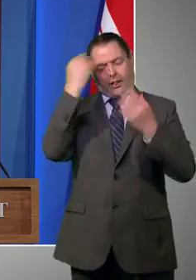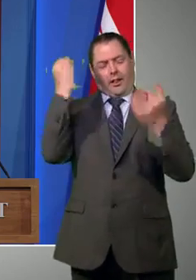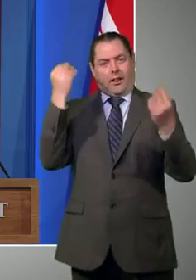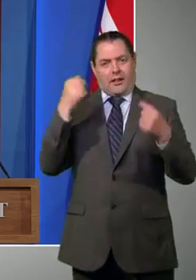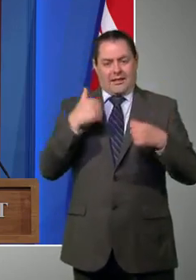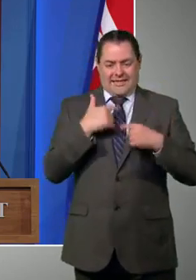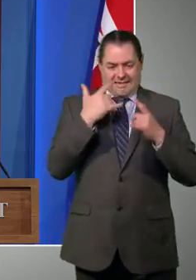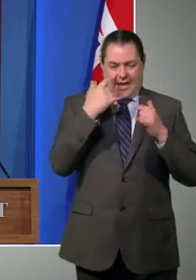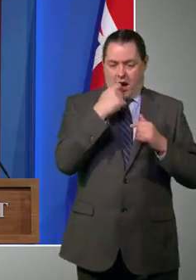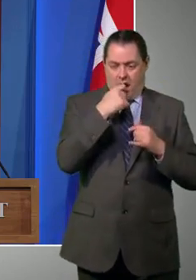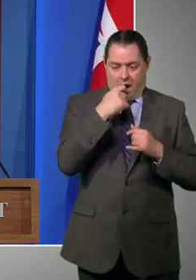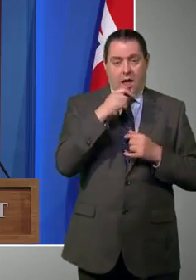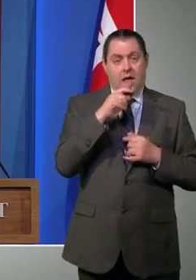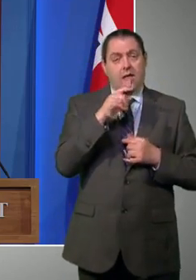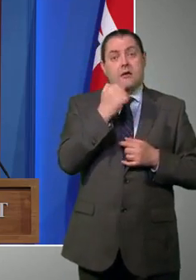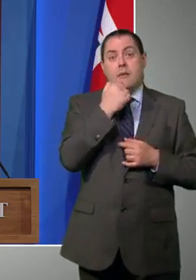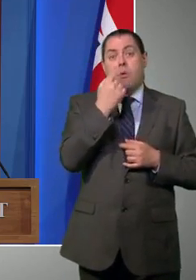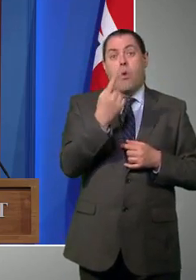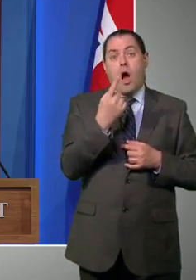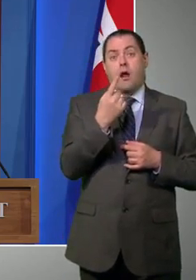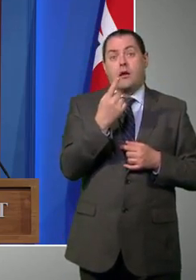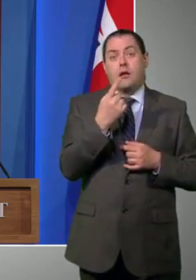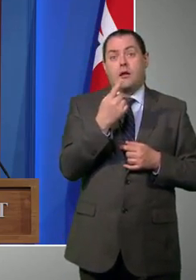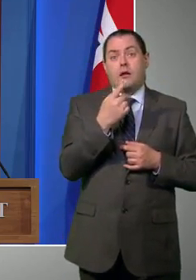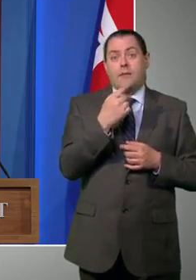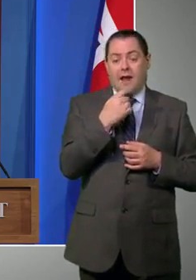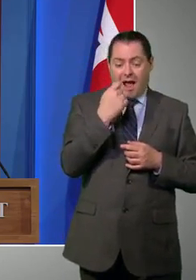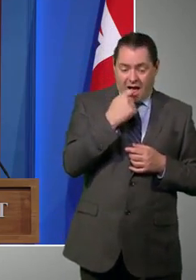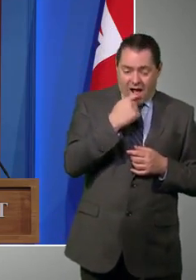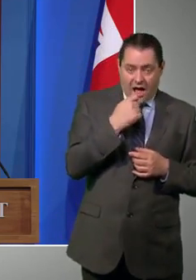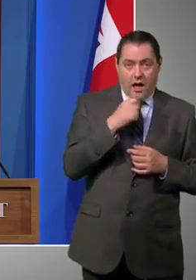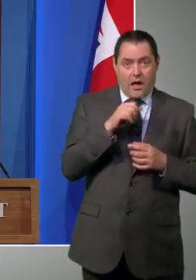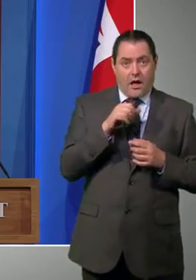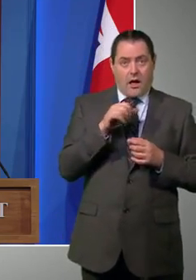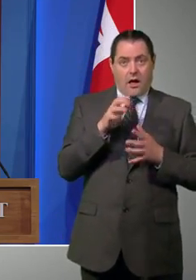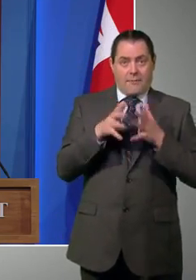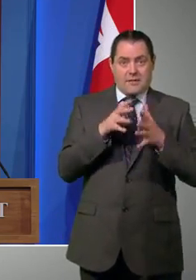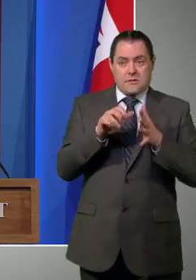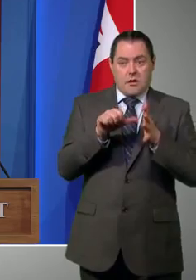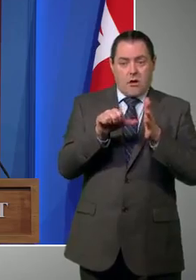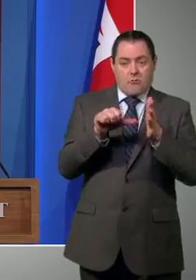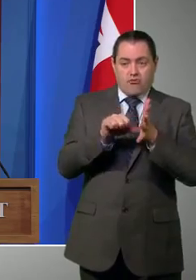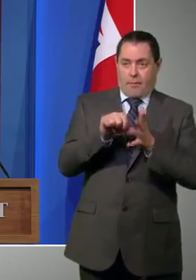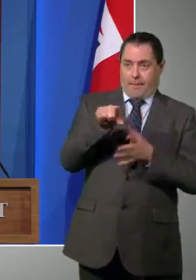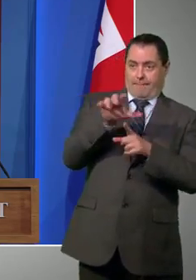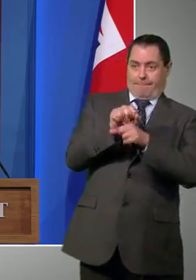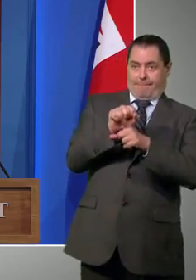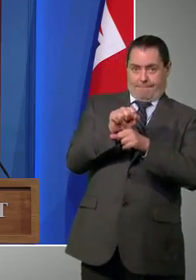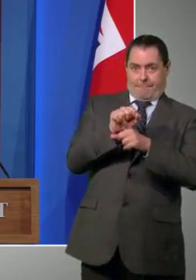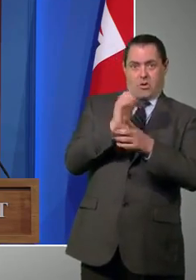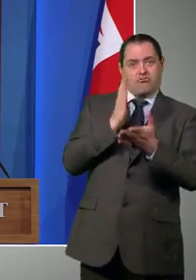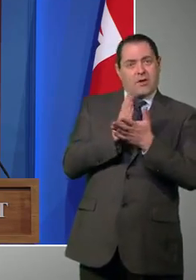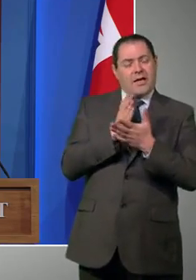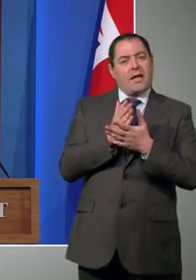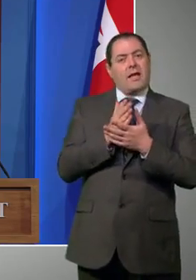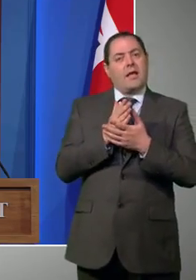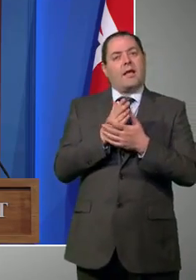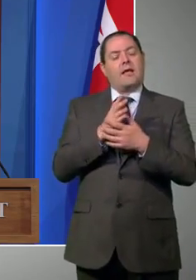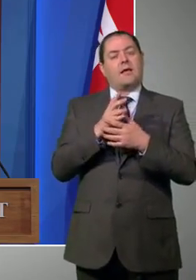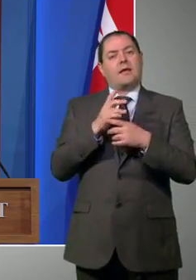the really important thing is not testing, says you have a problem. The intervention is very much about isolation so